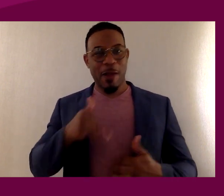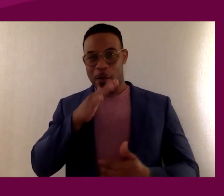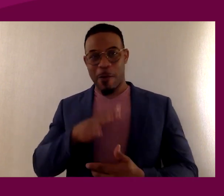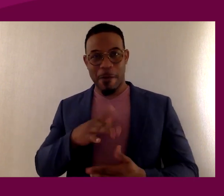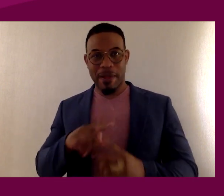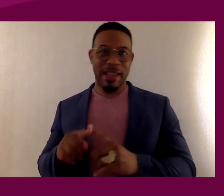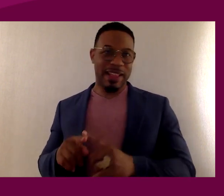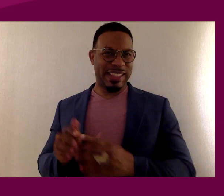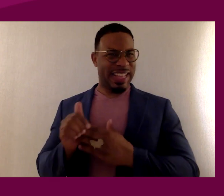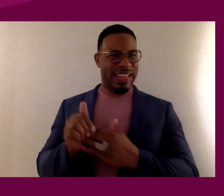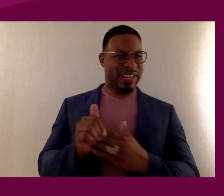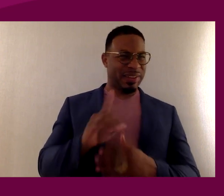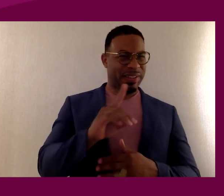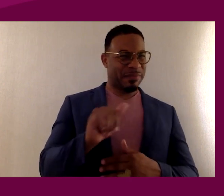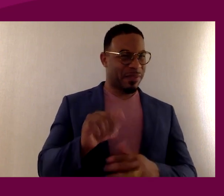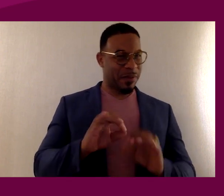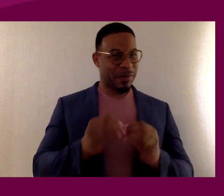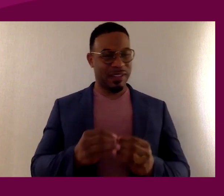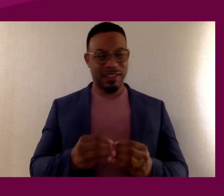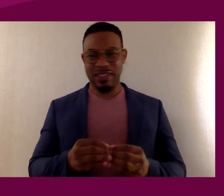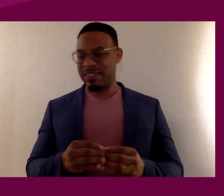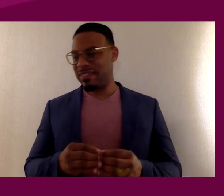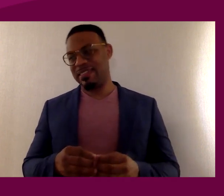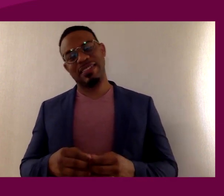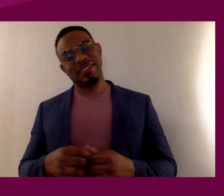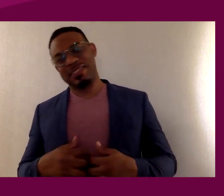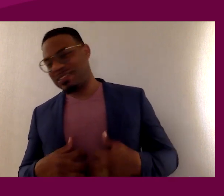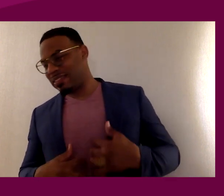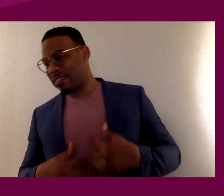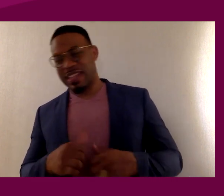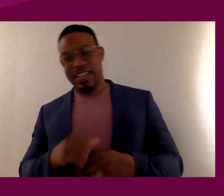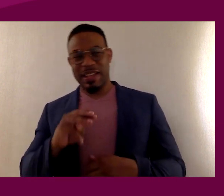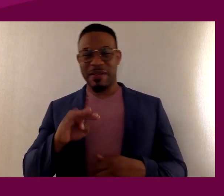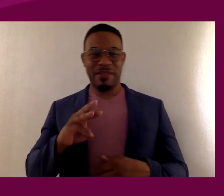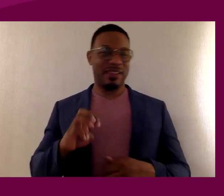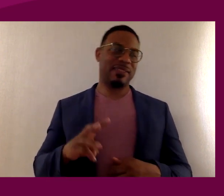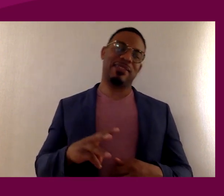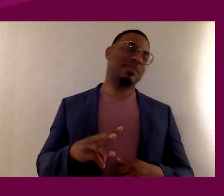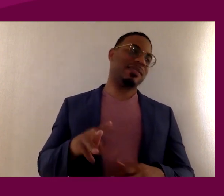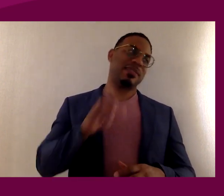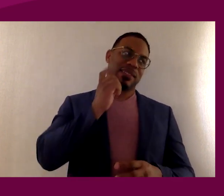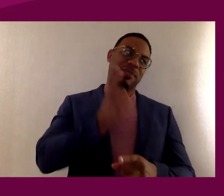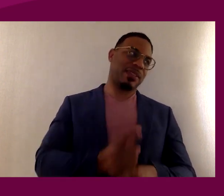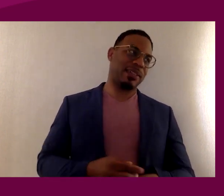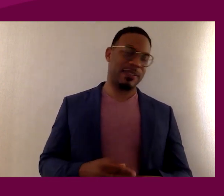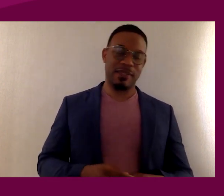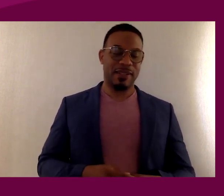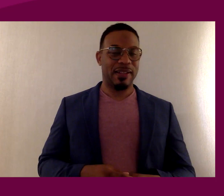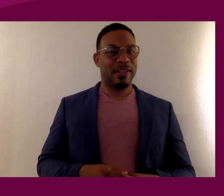an abled bodied young woman as a leader of a disability organization in Moscow. And I thought,